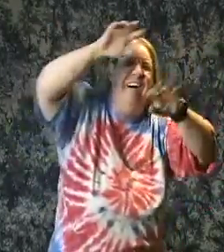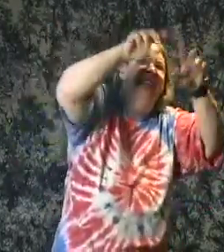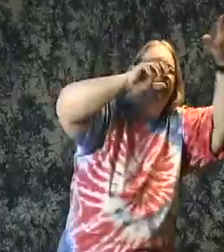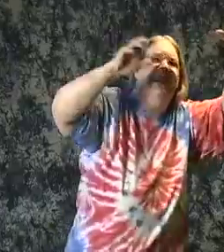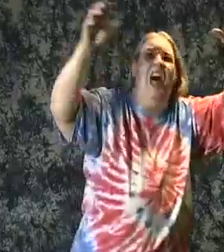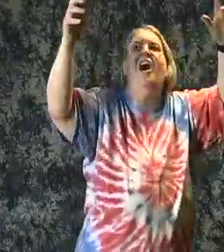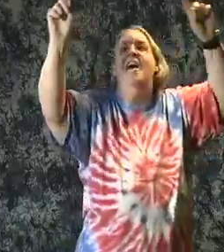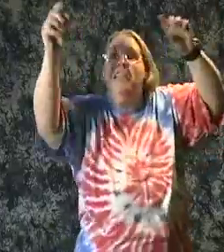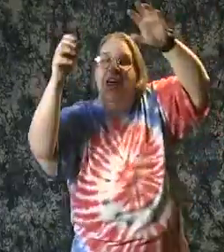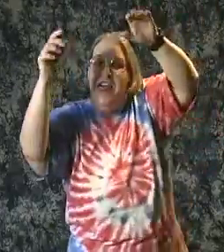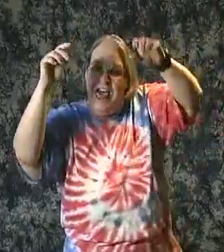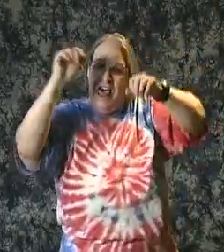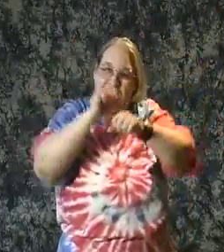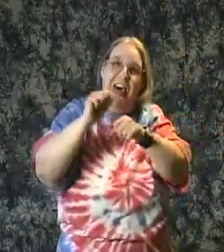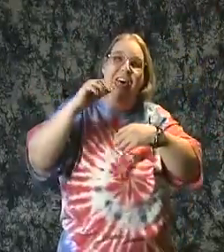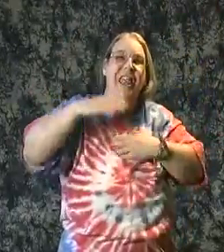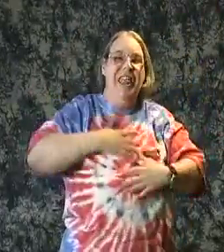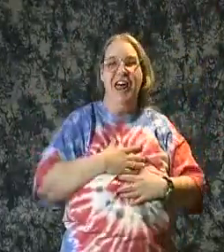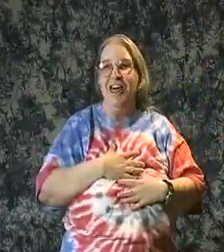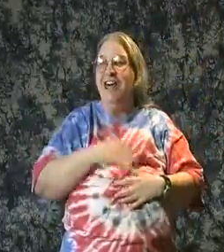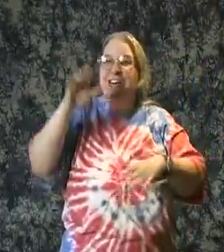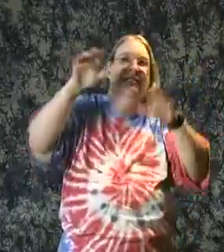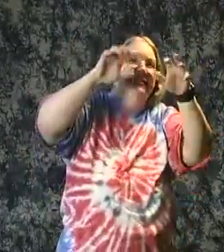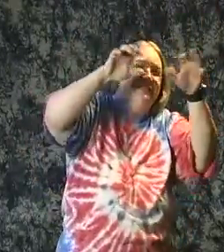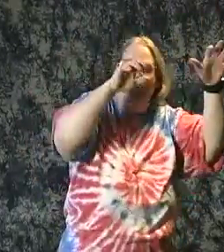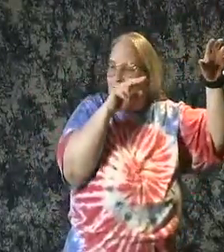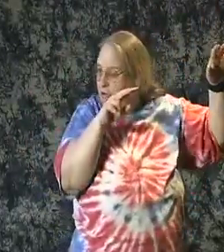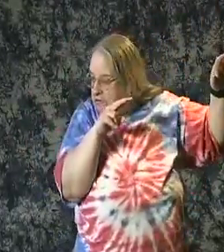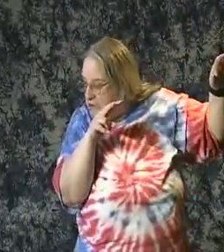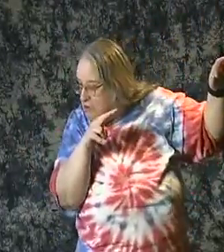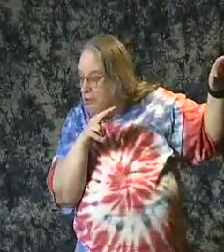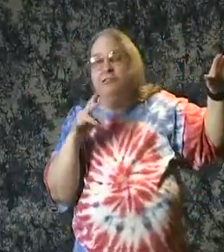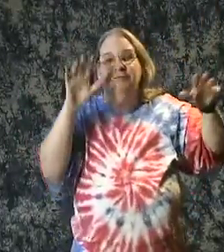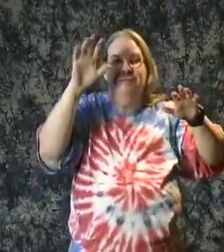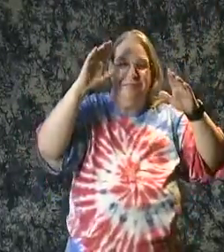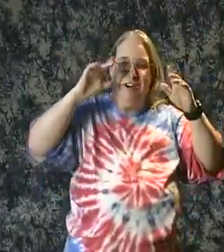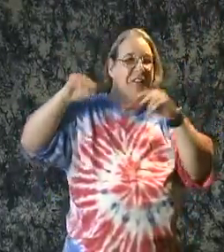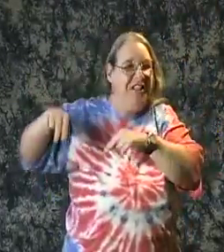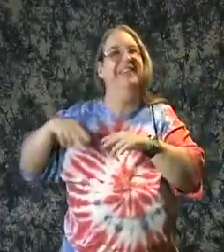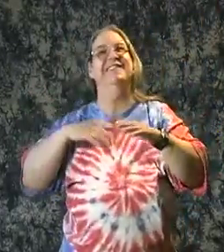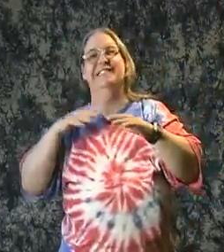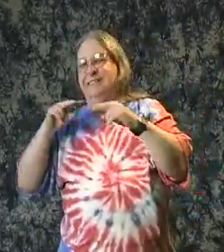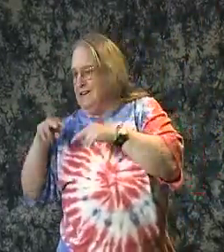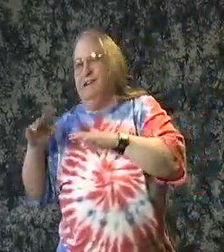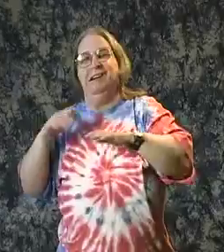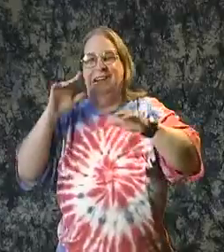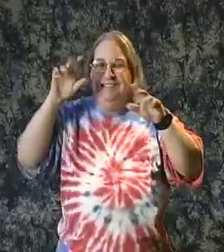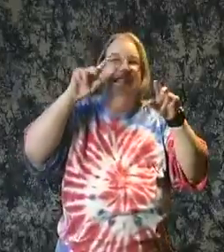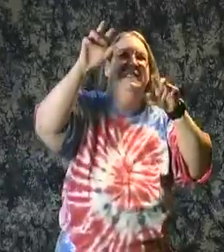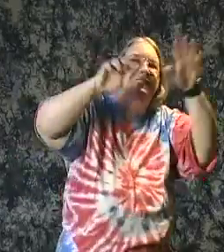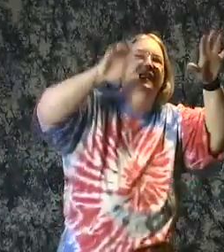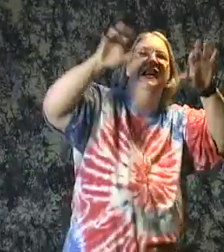I had to take a few breaks to catch my breath and sometimes looked back to see how high I was.